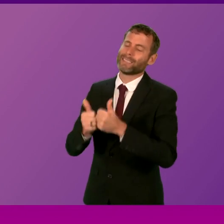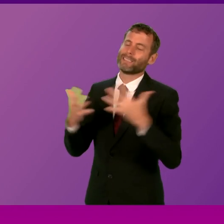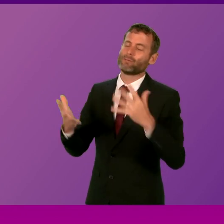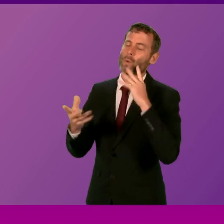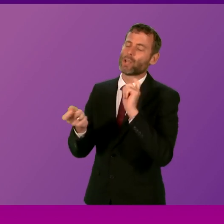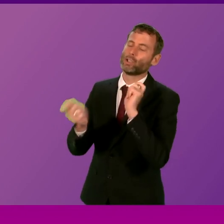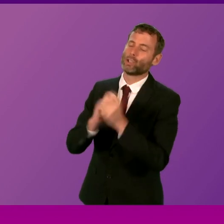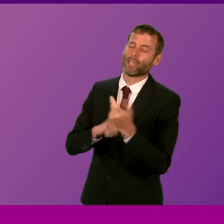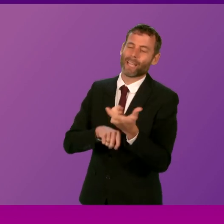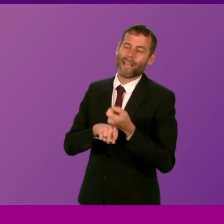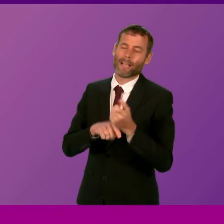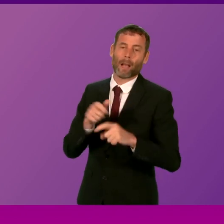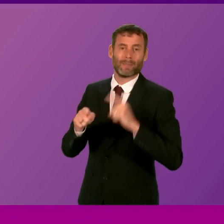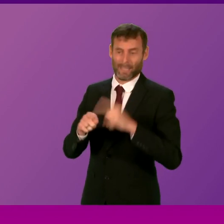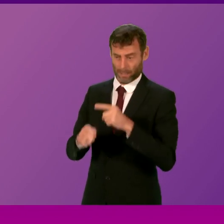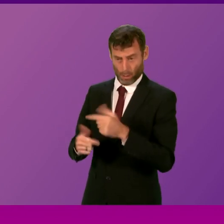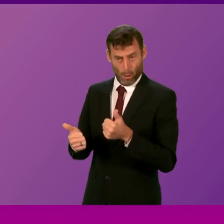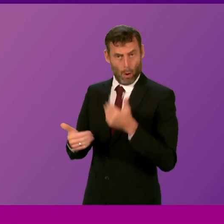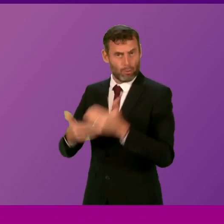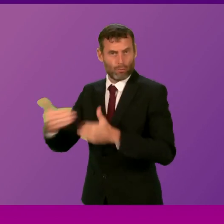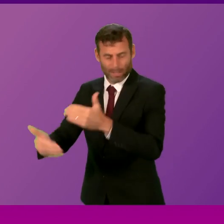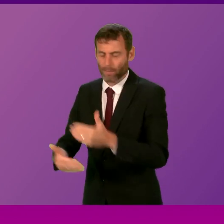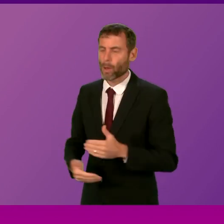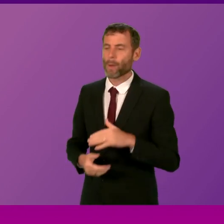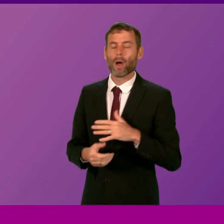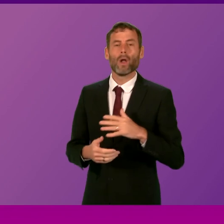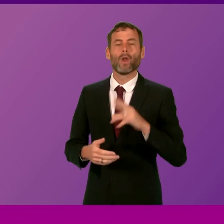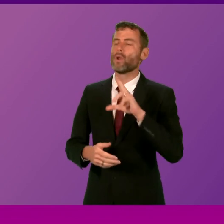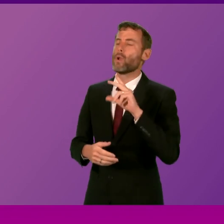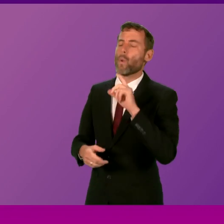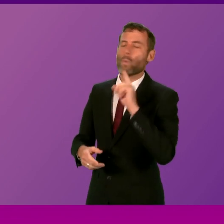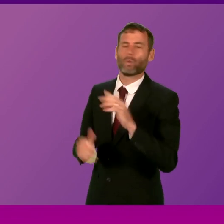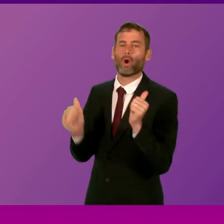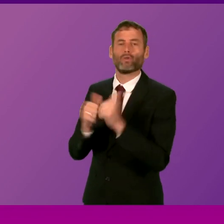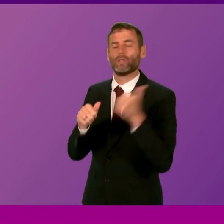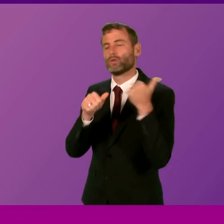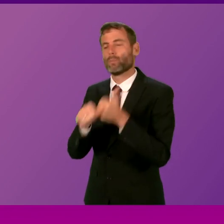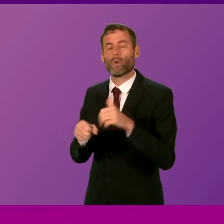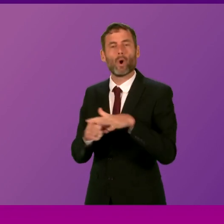and to any changes in local taxation, but to demand that money be spent on public